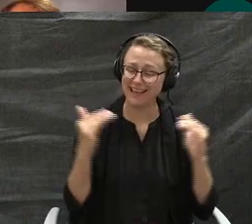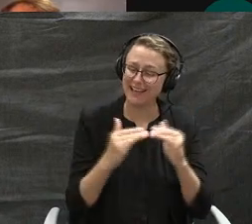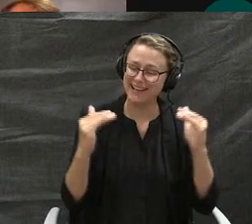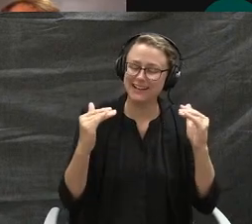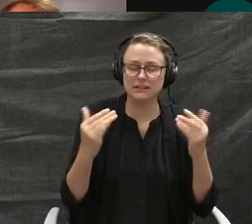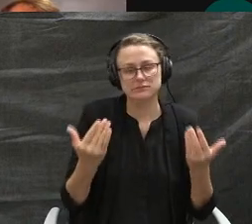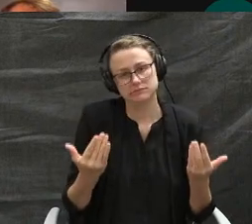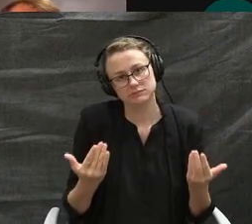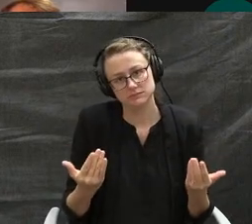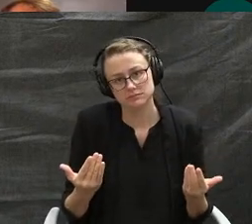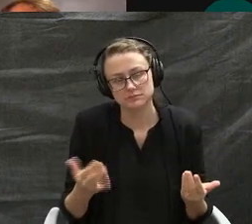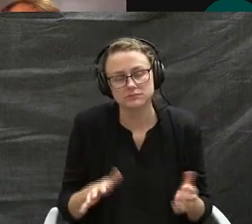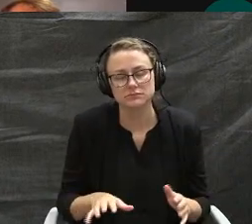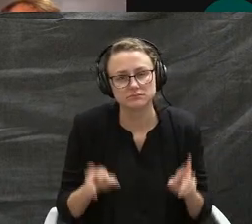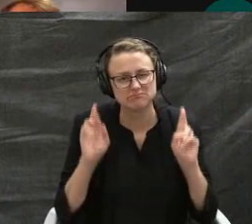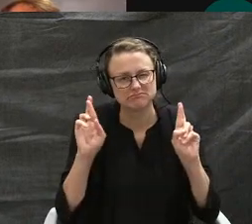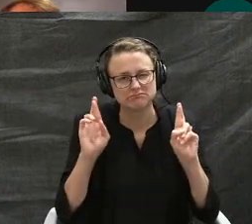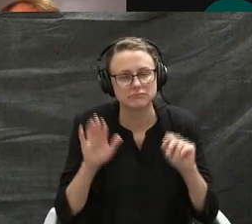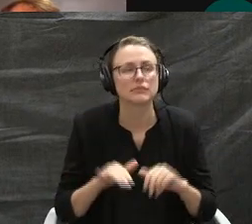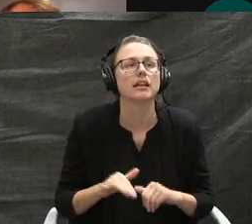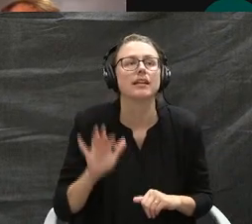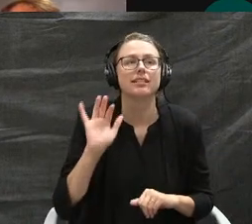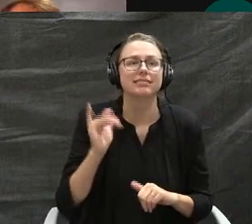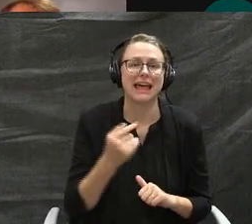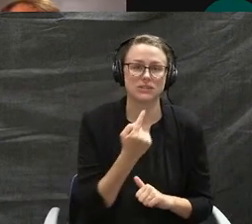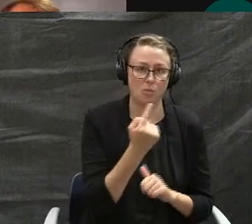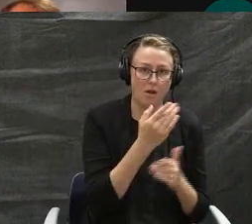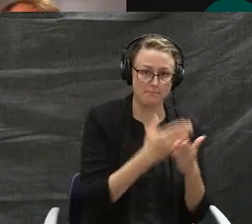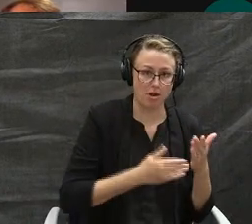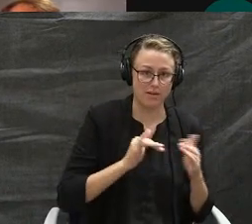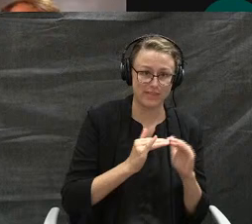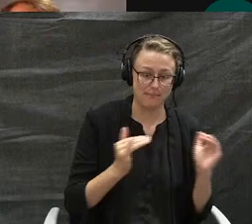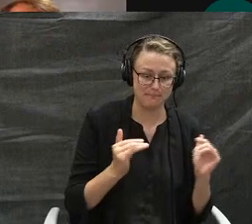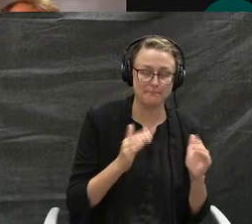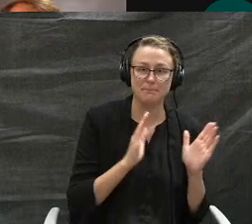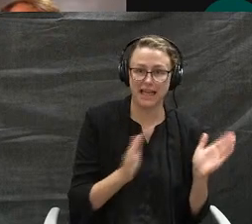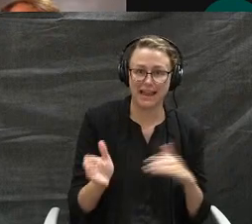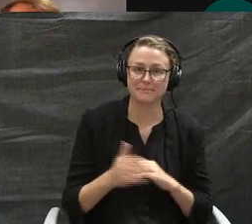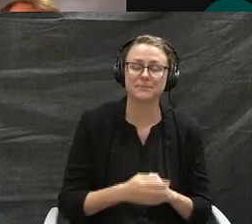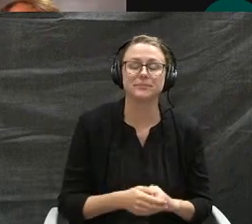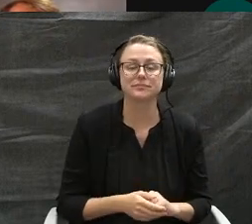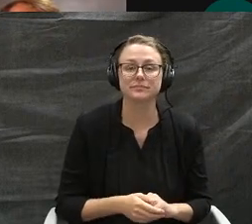to do that. That's the first tier of that plant. Under that model, the kids would be